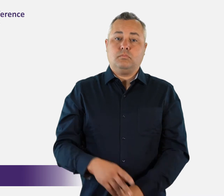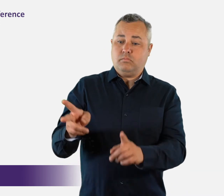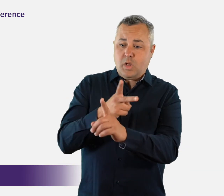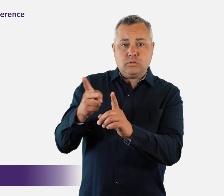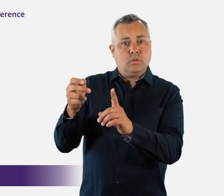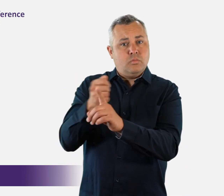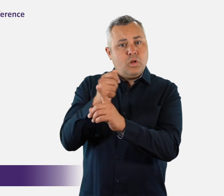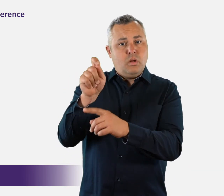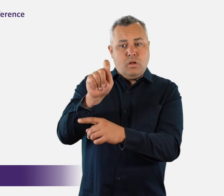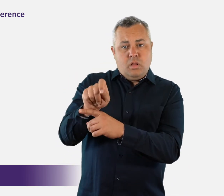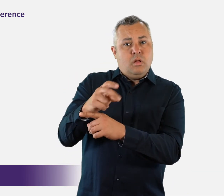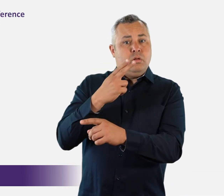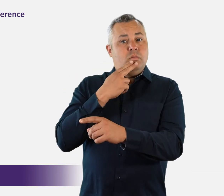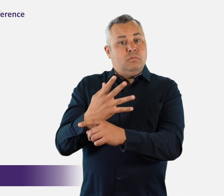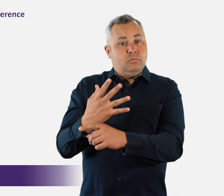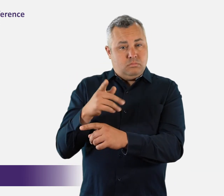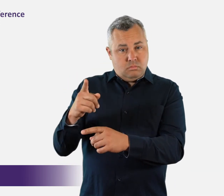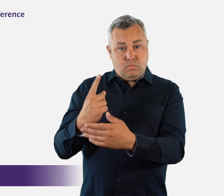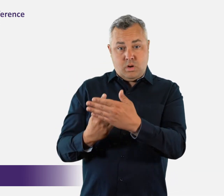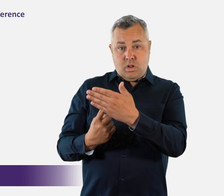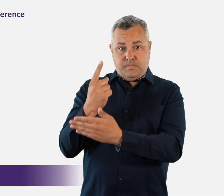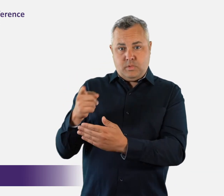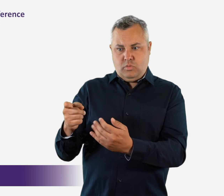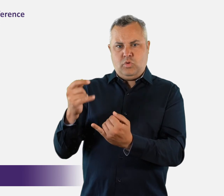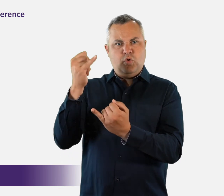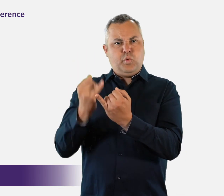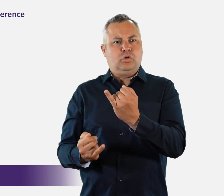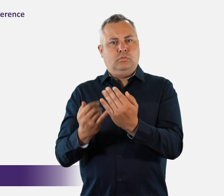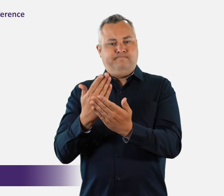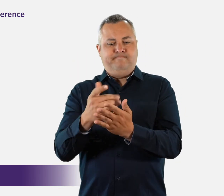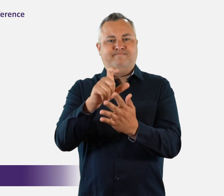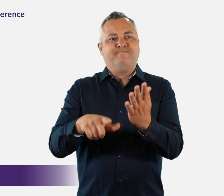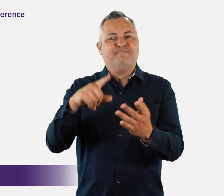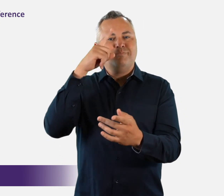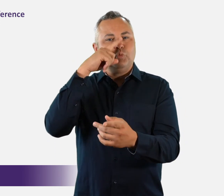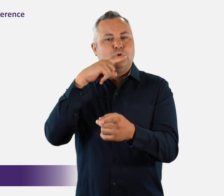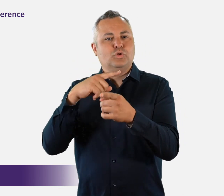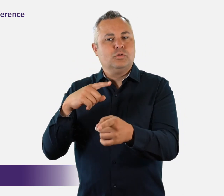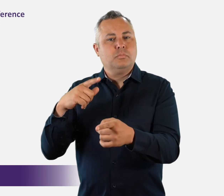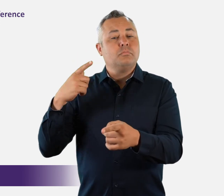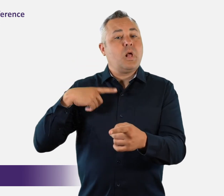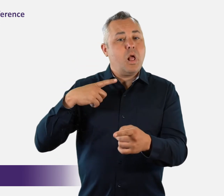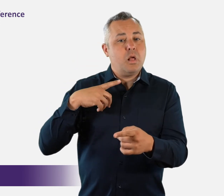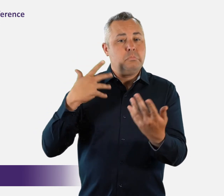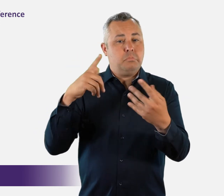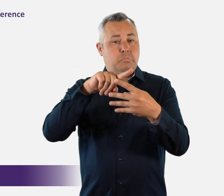Does the extent or nature of violence, abuse, neglect or exploitation of people with disability vary between: